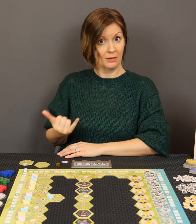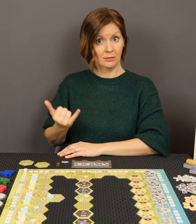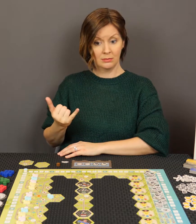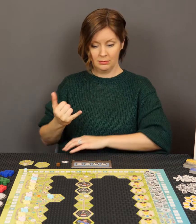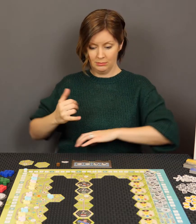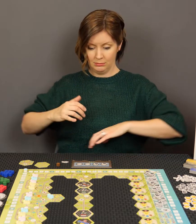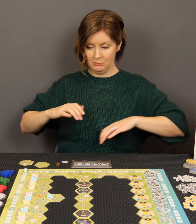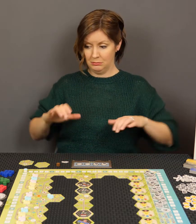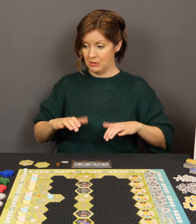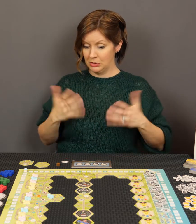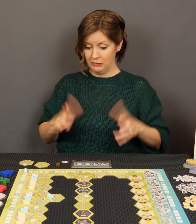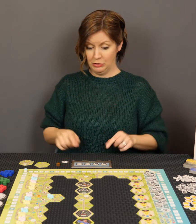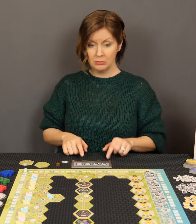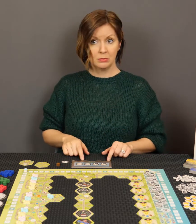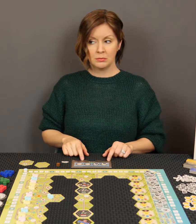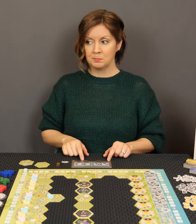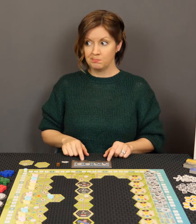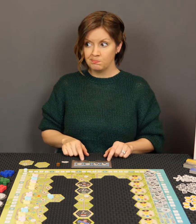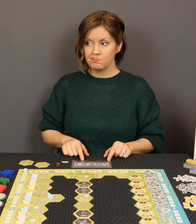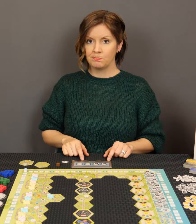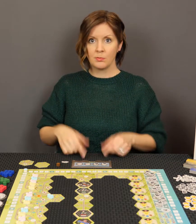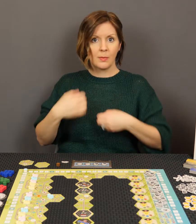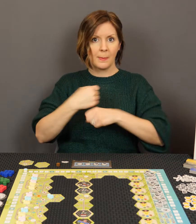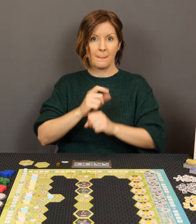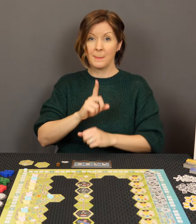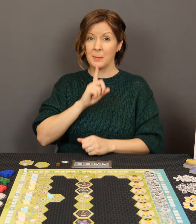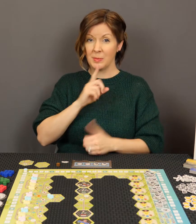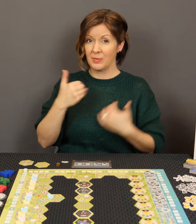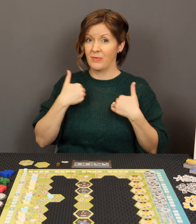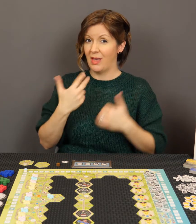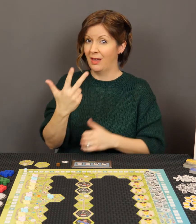Alright, so now let’s say I’m done.